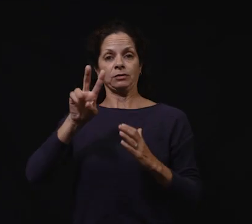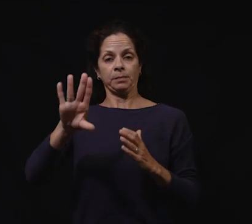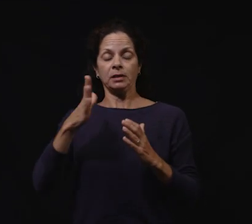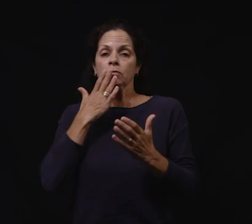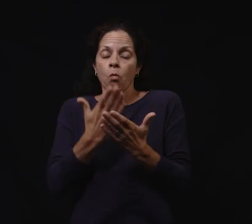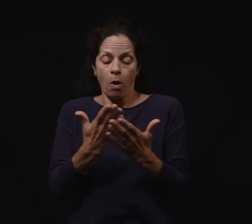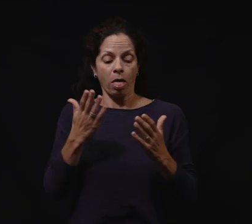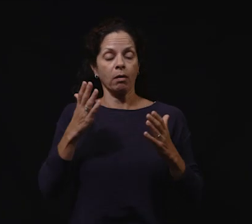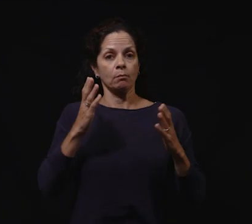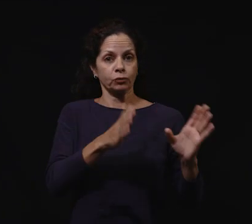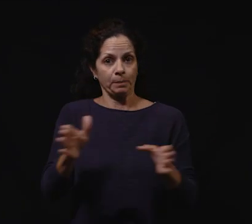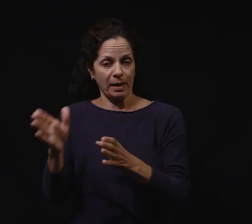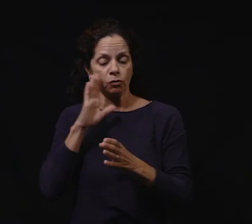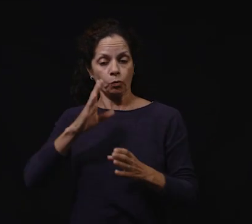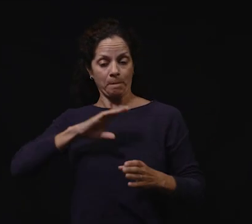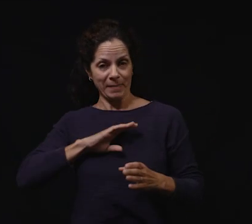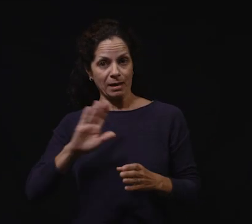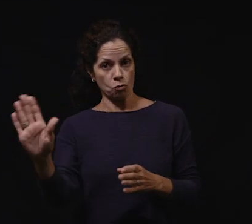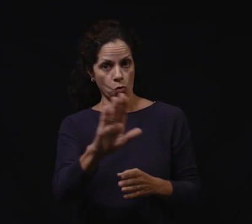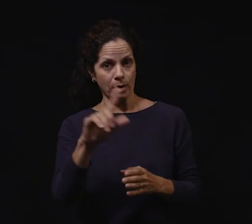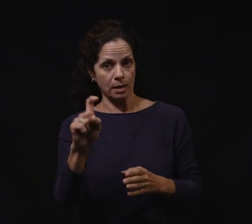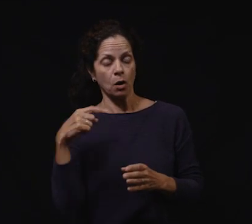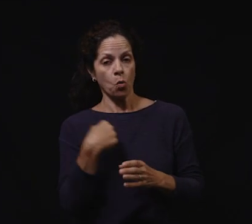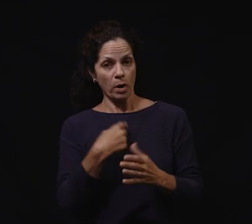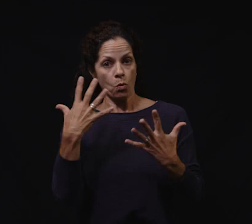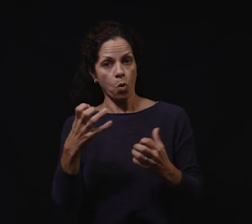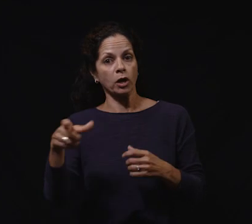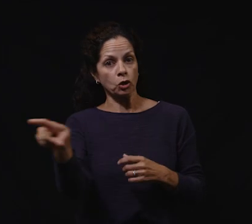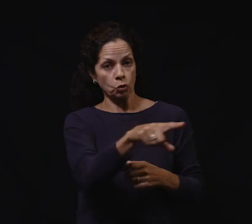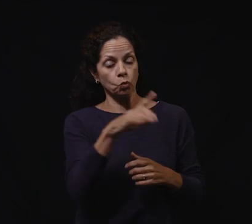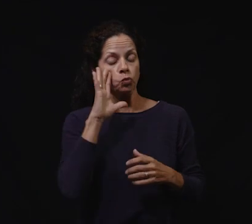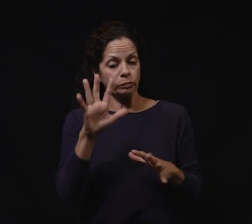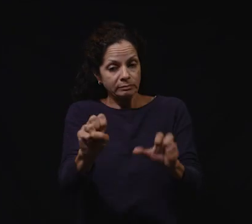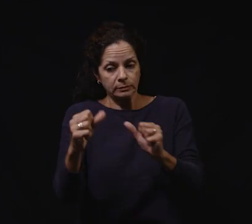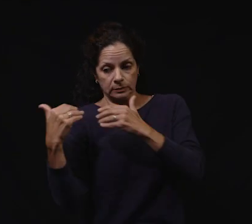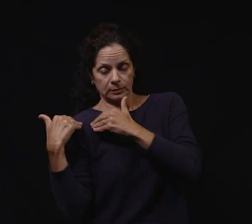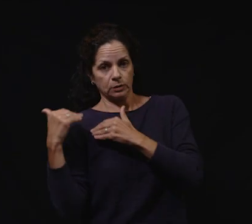However, we want our citizenry to know that we want them to be self-reliant as well